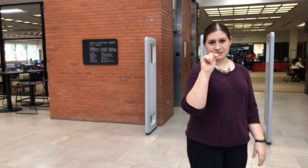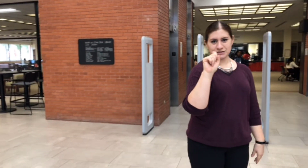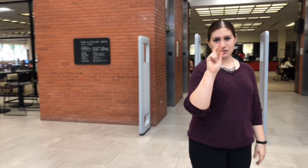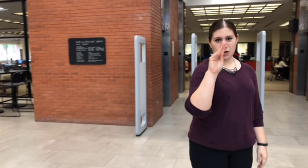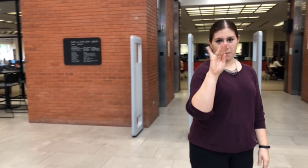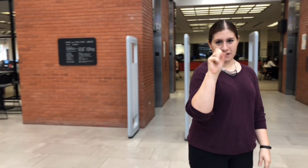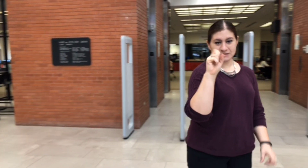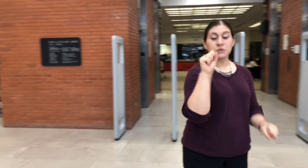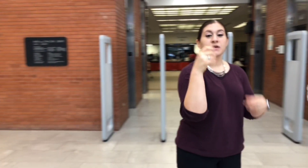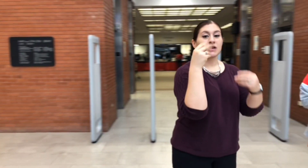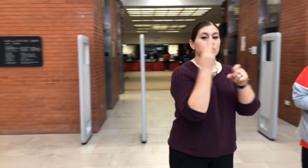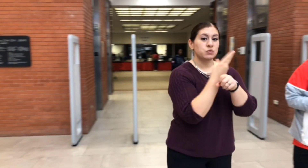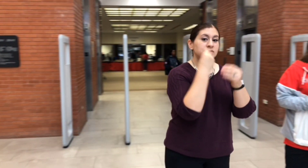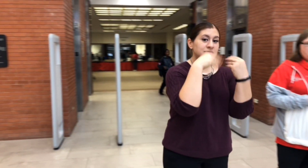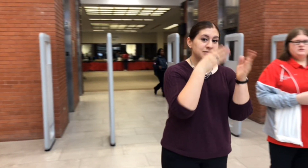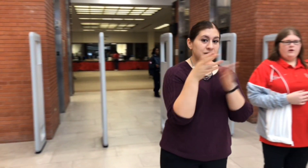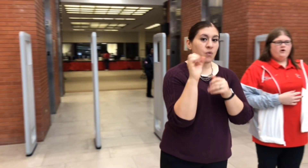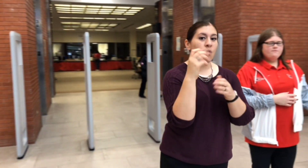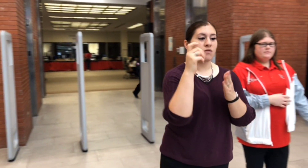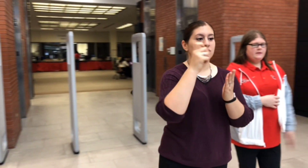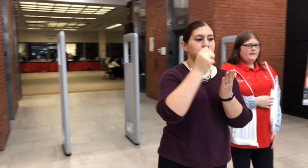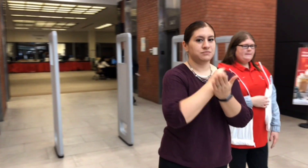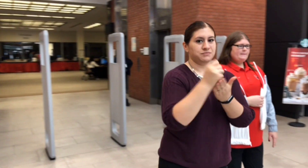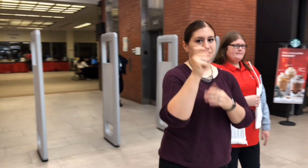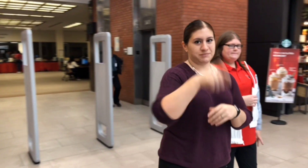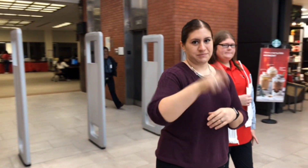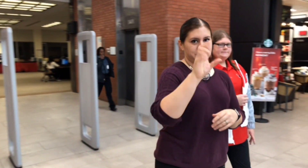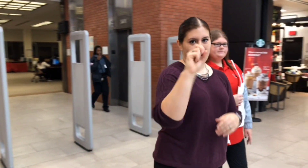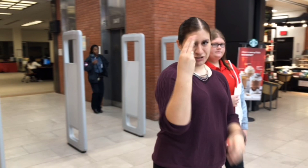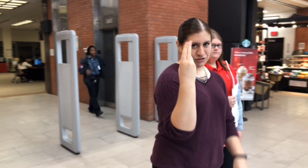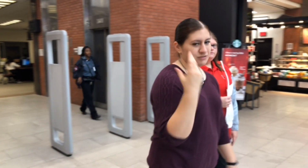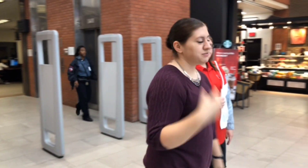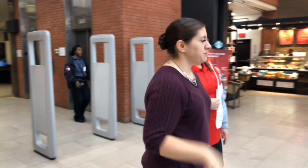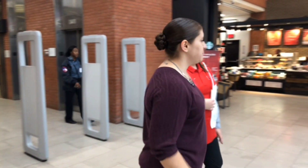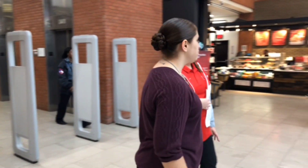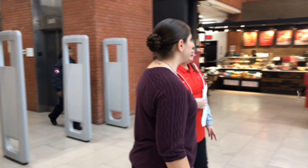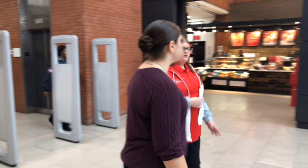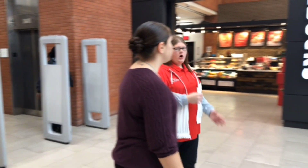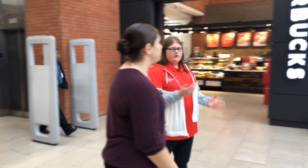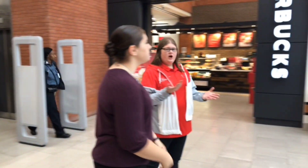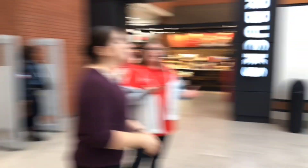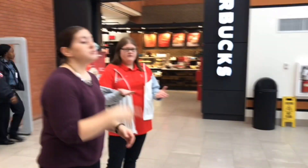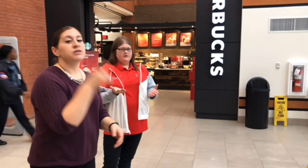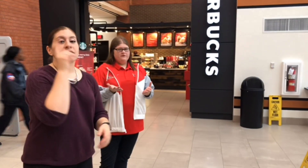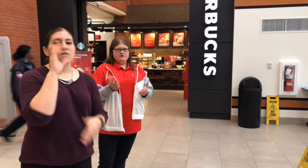use your meal plan or cash and credit there, as well.